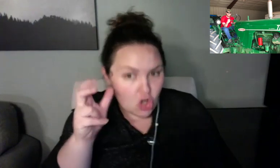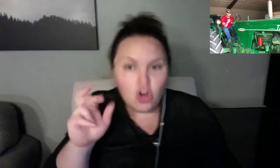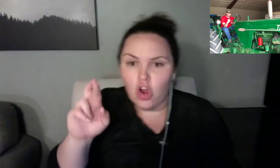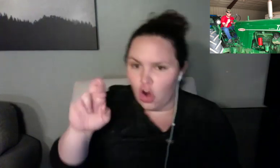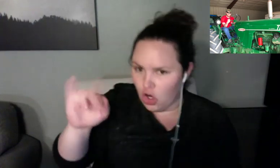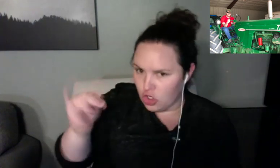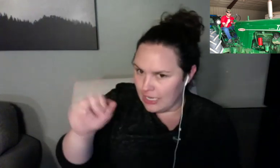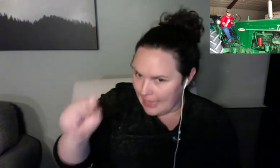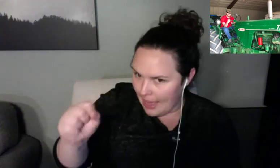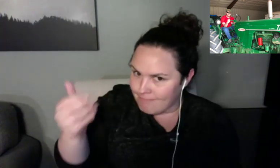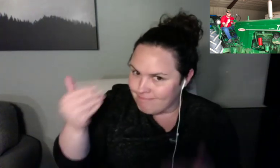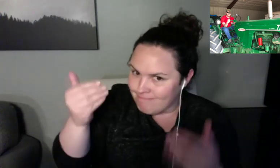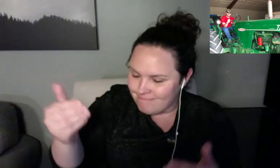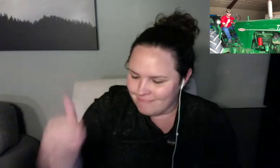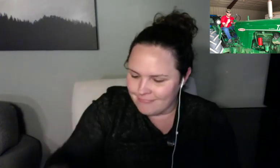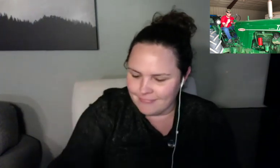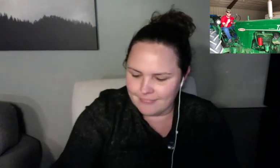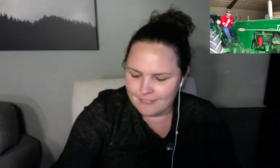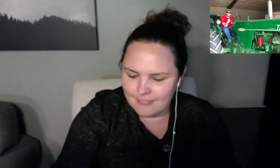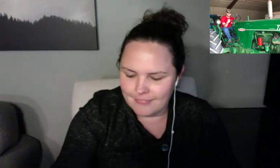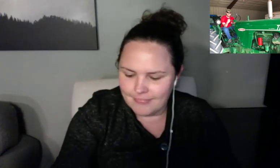Tyler: Okay. Good evening, everybody.